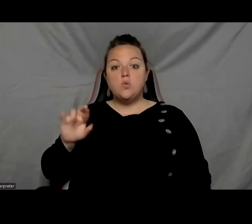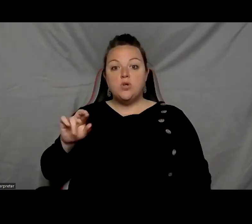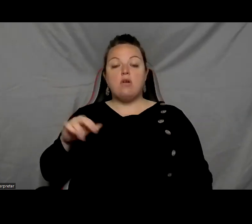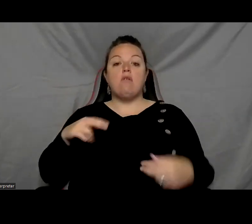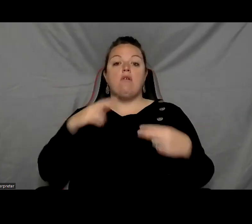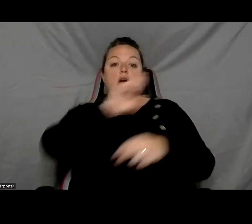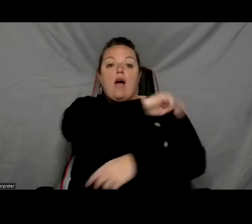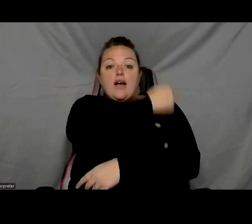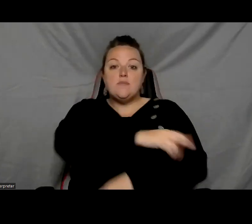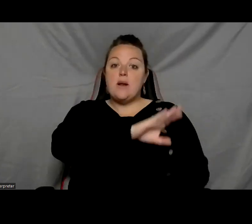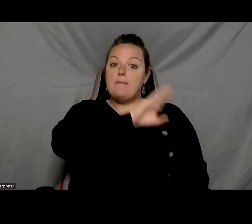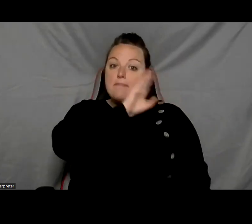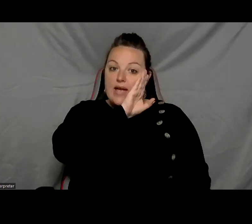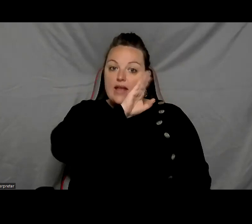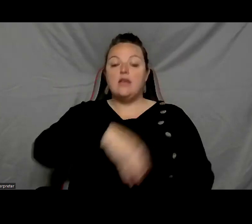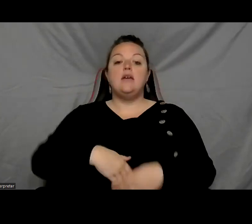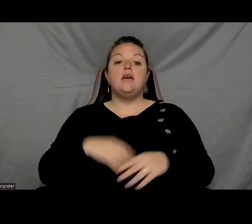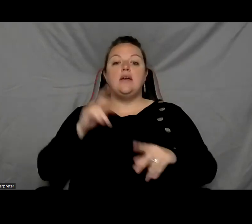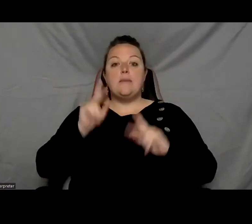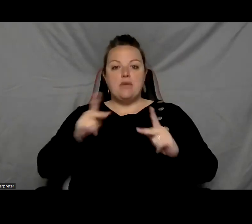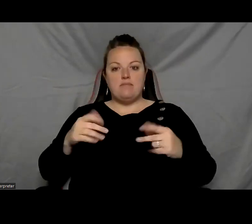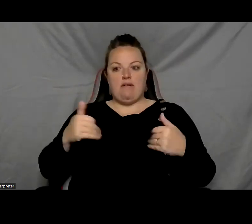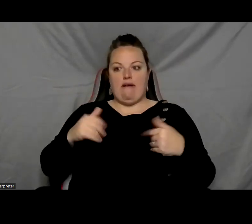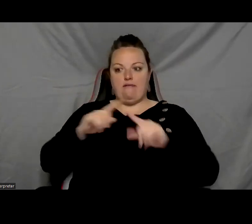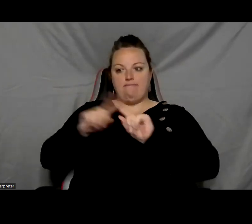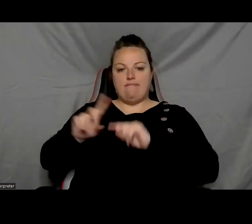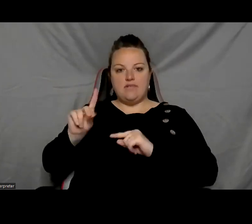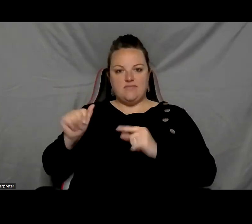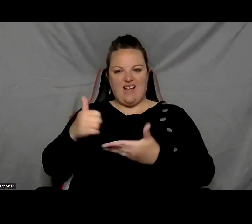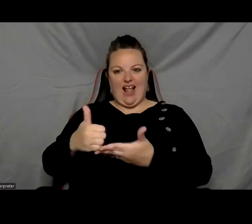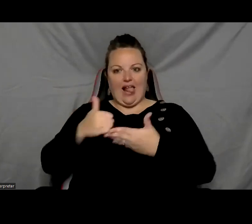things that people with disabilities depend to help them do their everyday life activities.